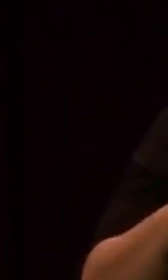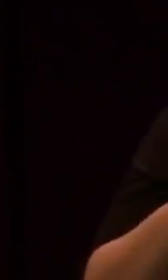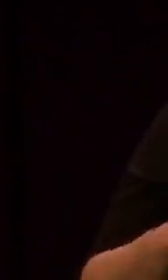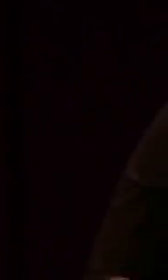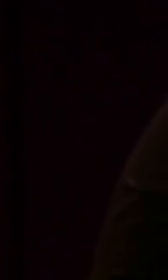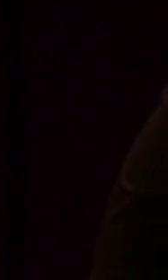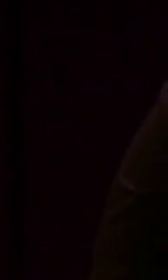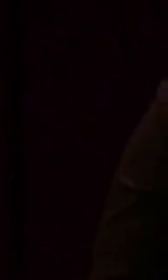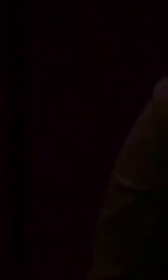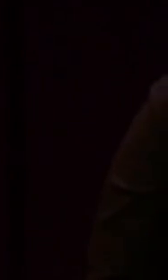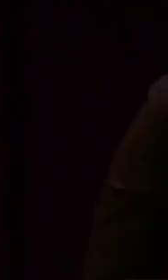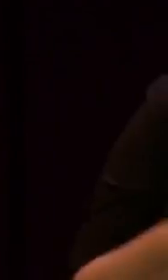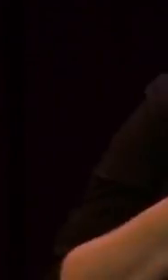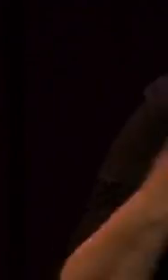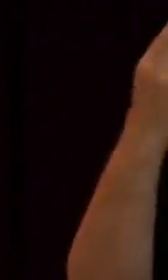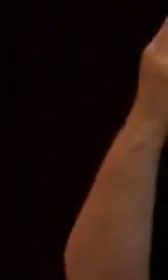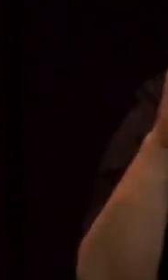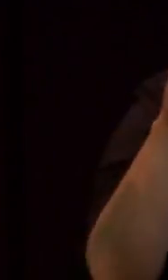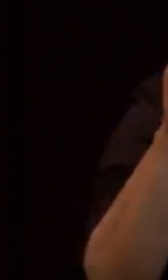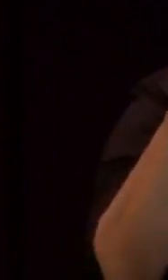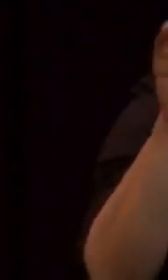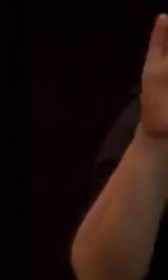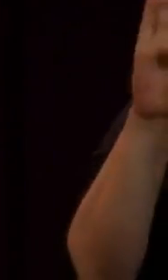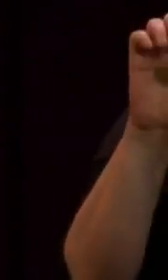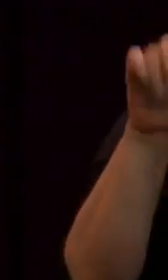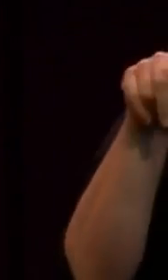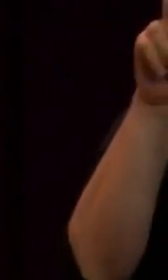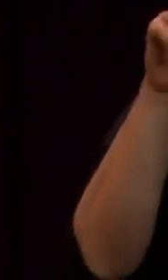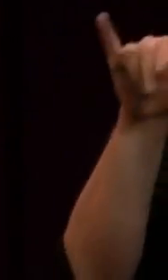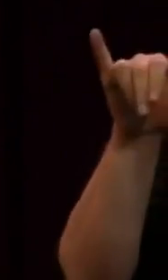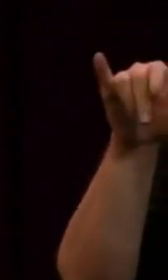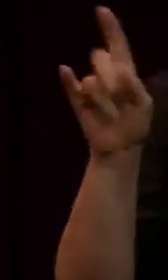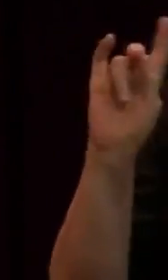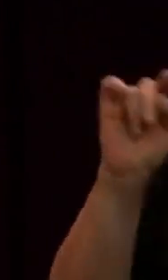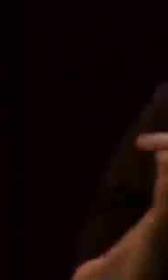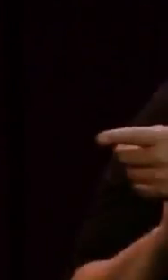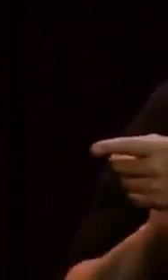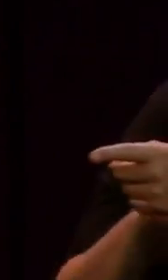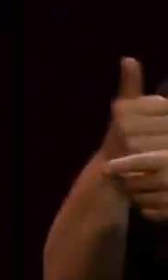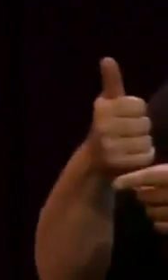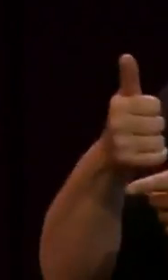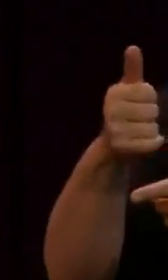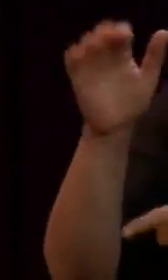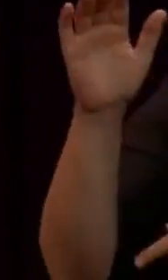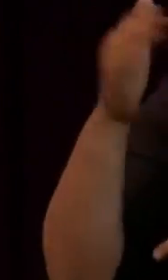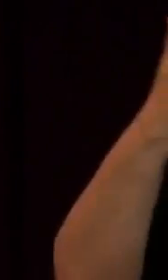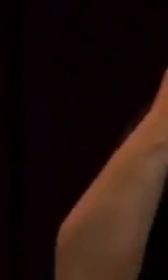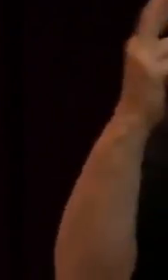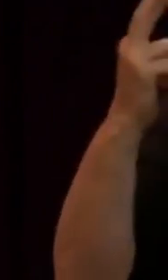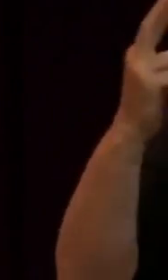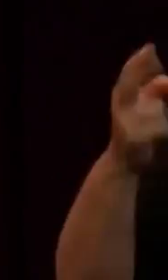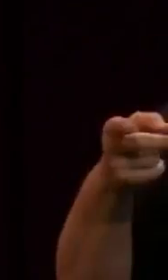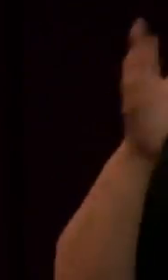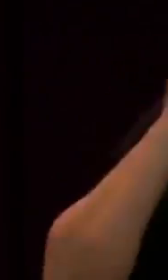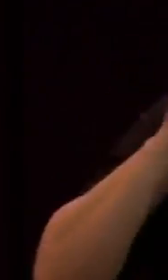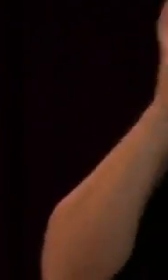DOING. AND MY GOOD FRIEND BEVERLY PERRY. WHERE ARE YOU? GOT TO BE HERE SOMEWHERE. HERE WE GO BACK 25 YEARS